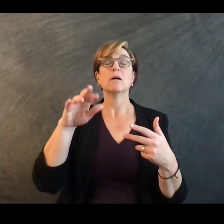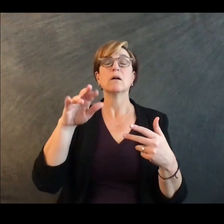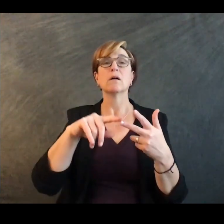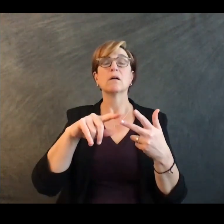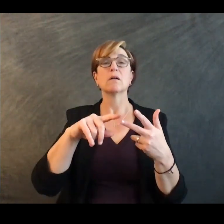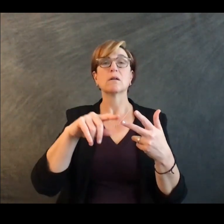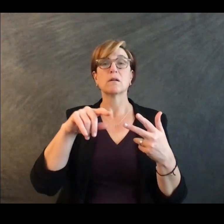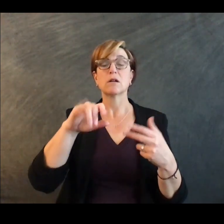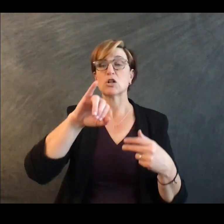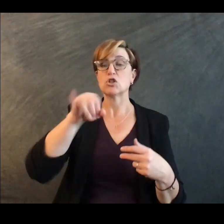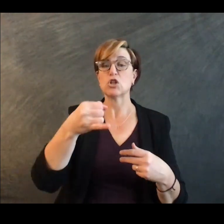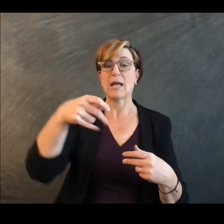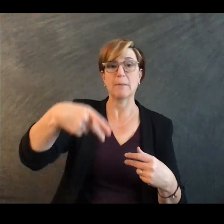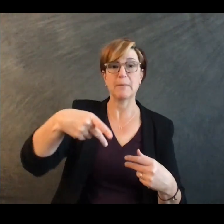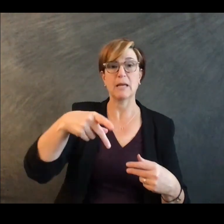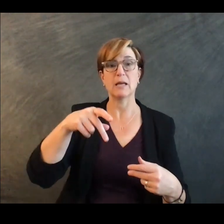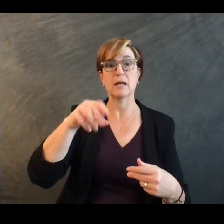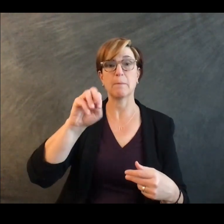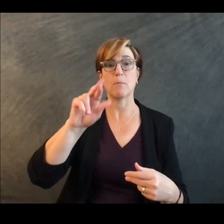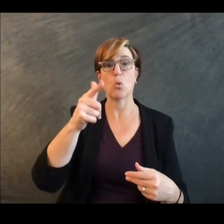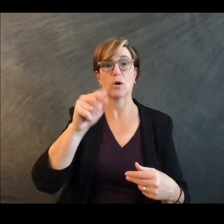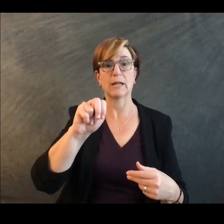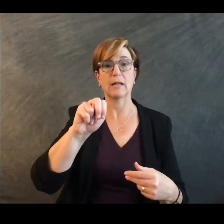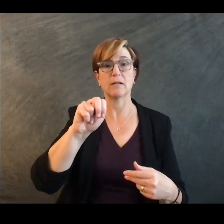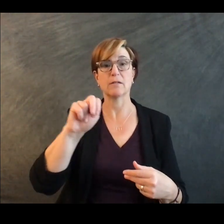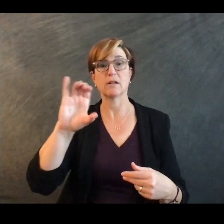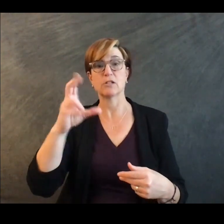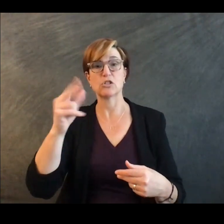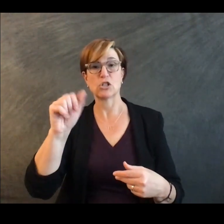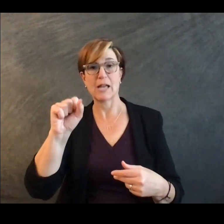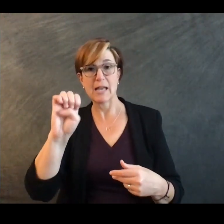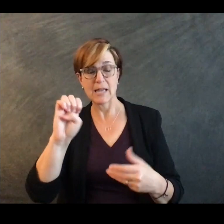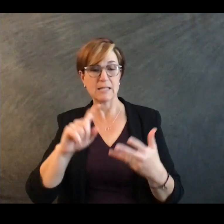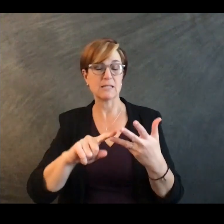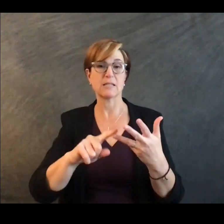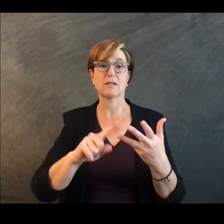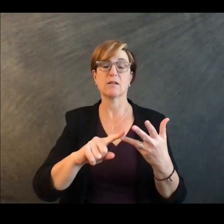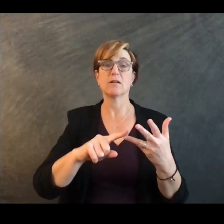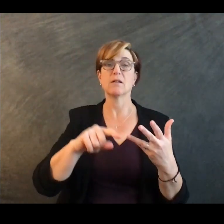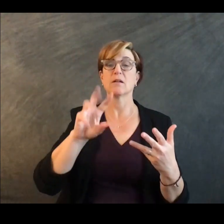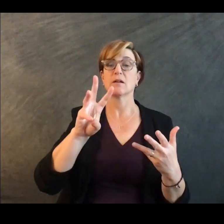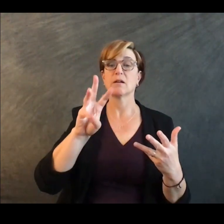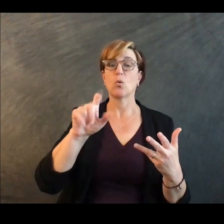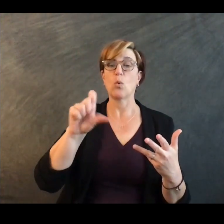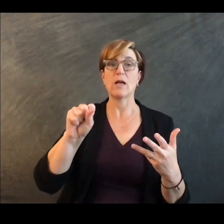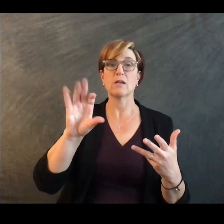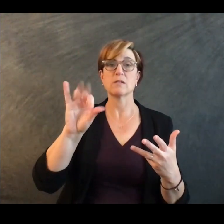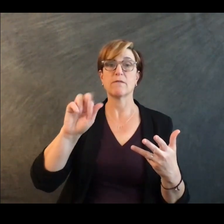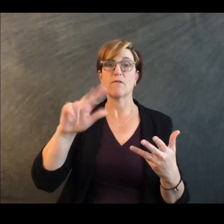JP Morgan Chase Josh ARF CEO of Wells Fargo Michael